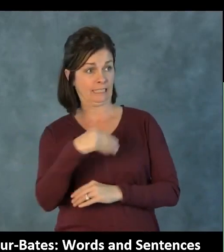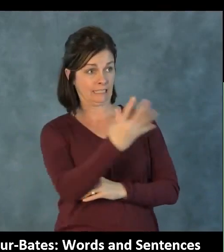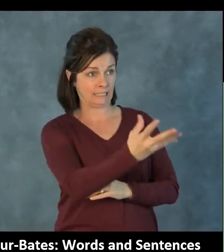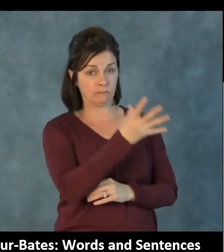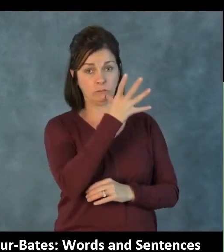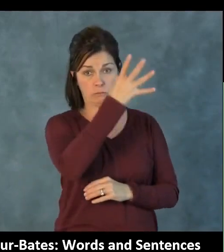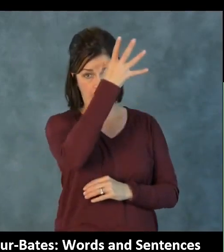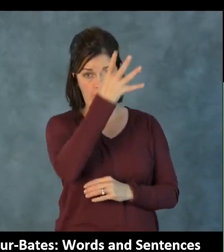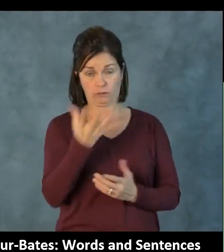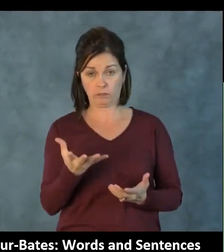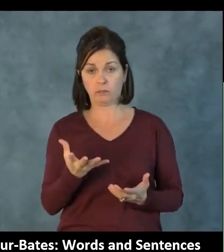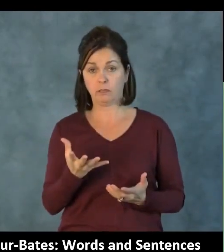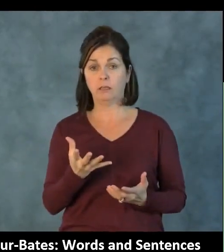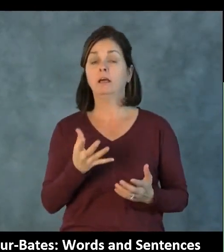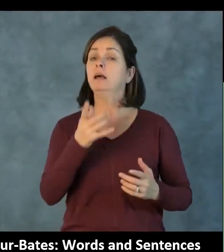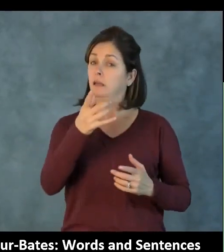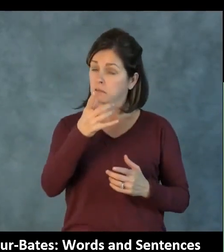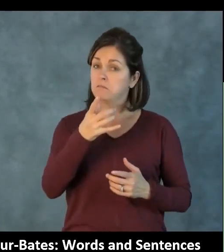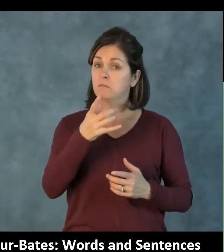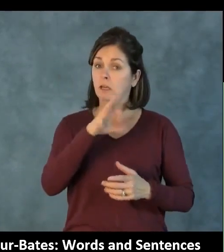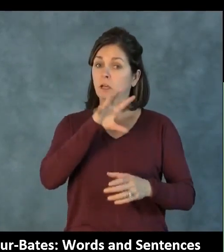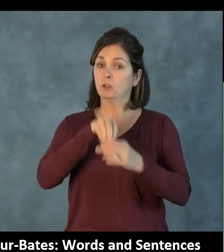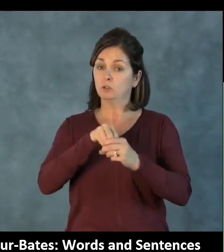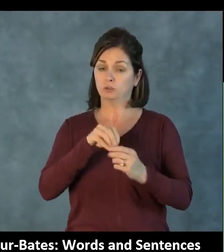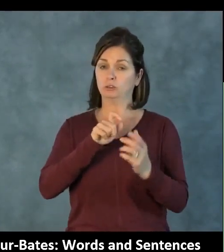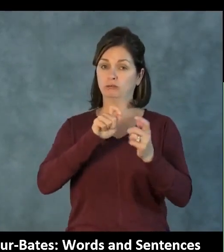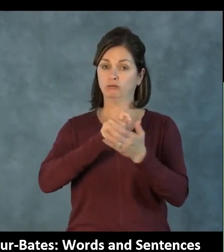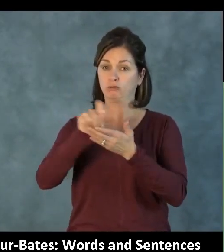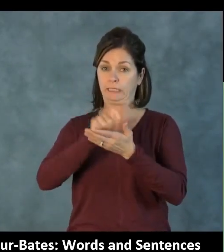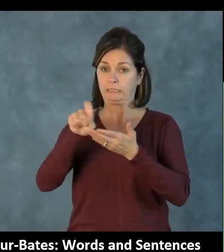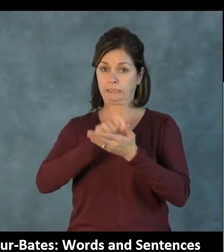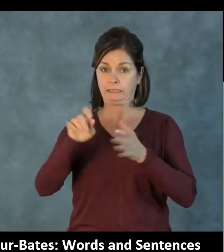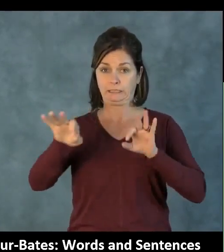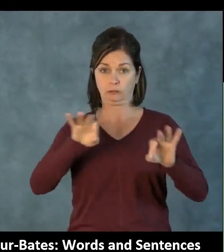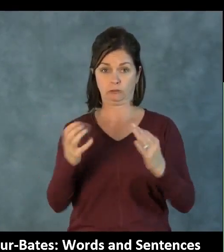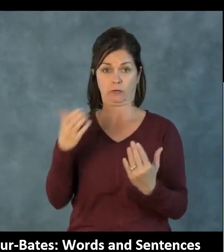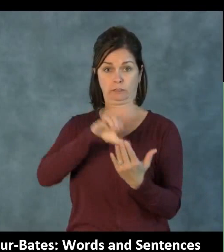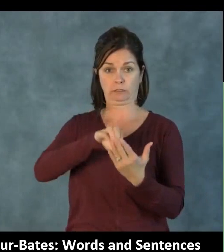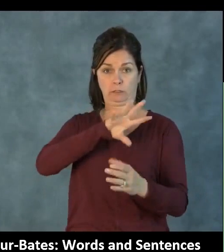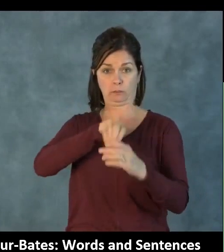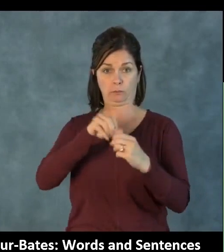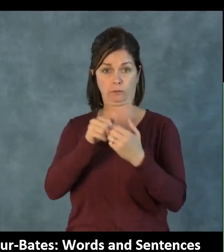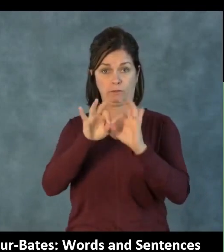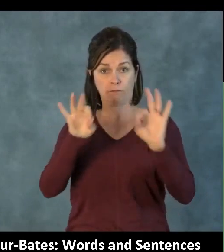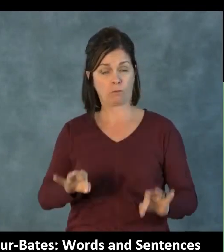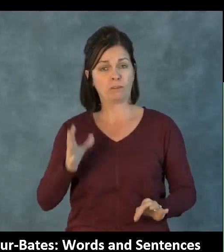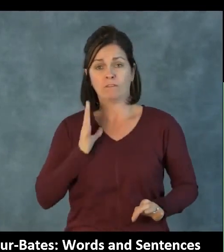there's actually written instructions on the form, and it's fine to give them the form and ask them